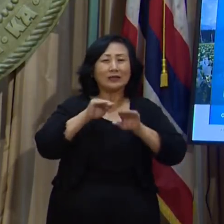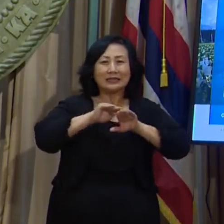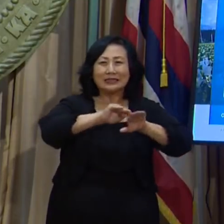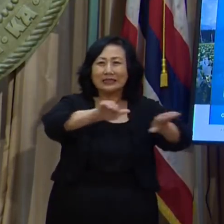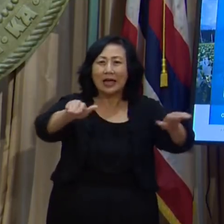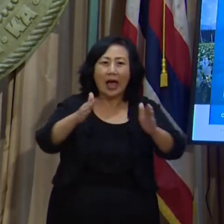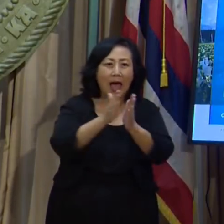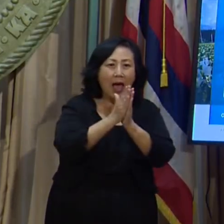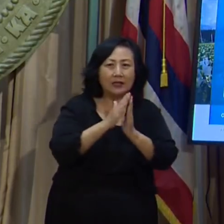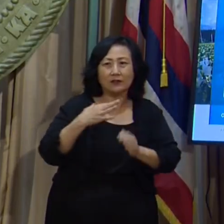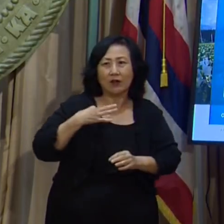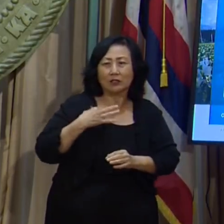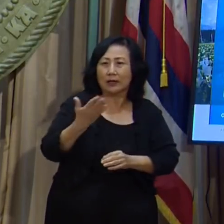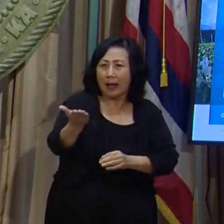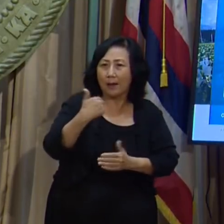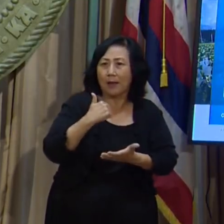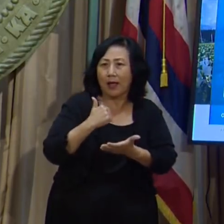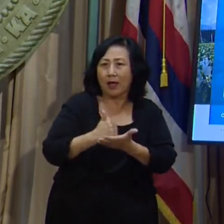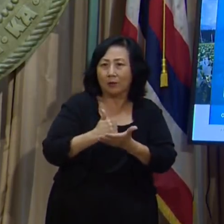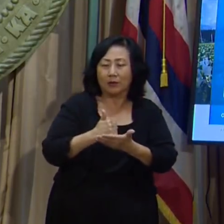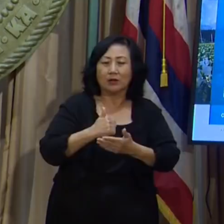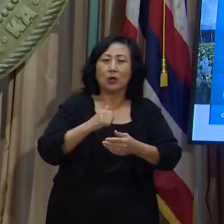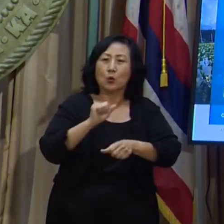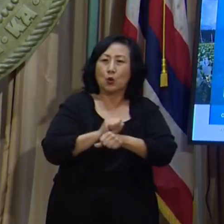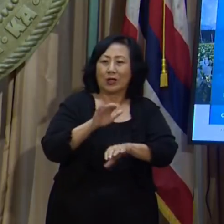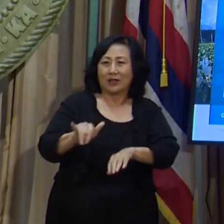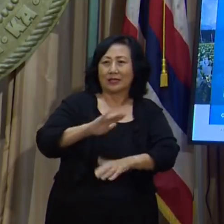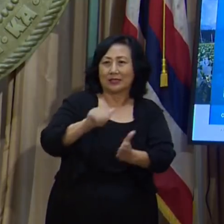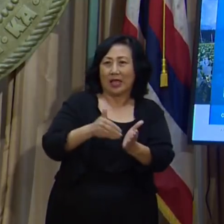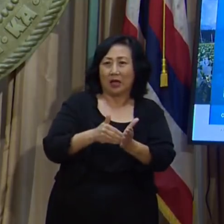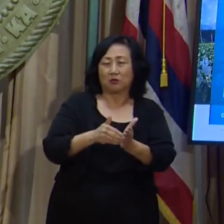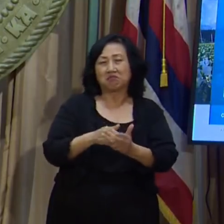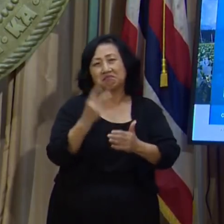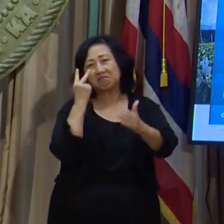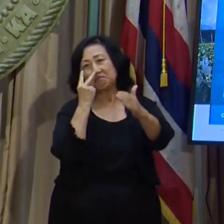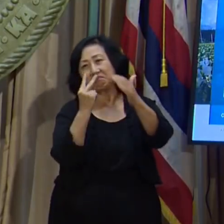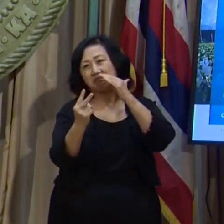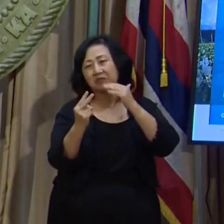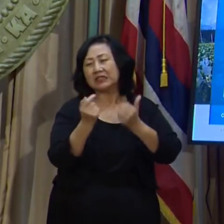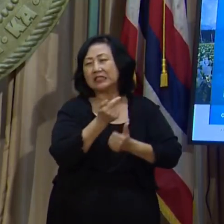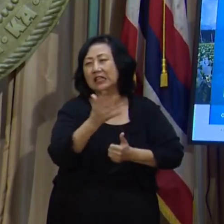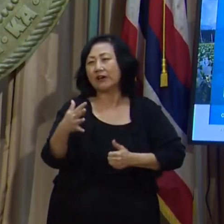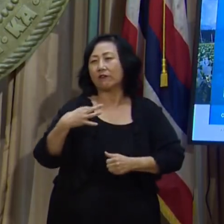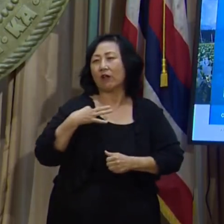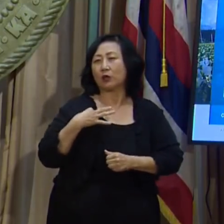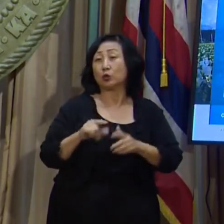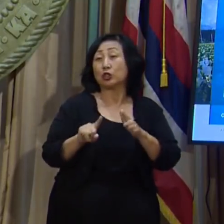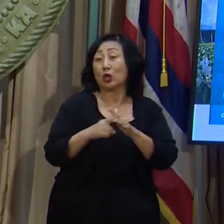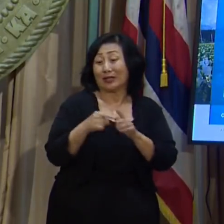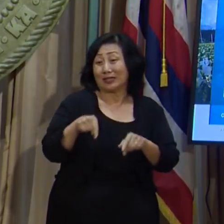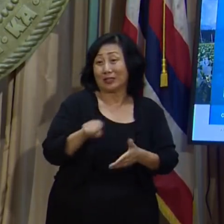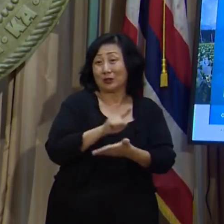I WANT TO THANK THE GOVERNMENT EMPLOYEE UNIONS AND OUR STATE LEGISLATURE FOR PUTTING OUT A CALL FOR VOLUNTEERS TO STAFF THE CENTER.